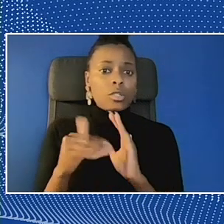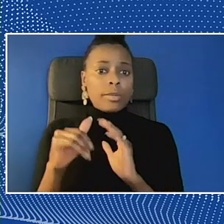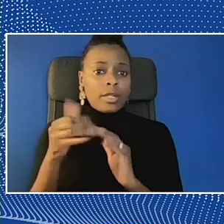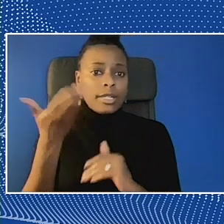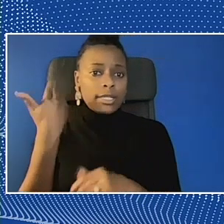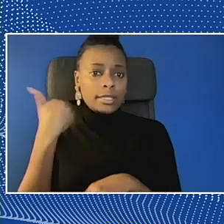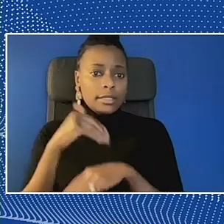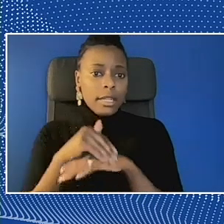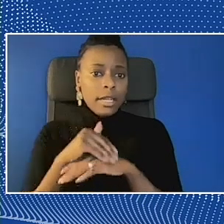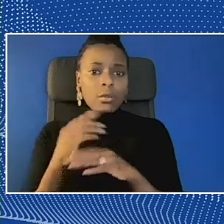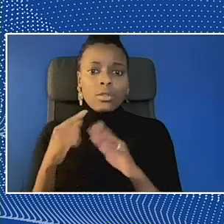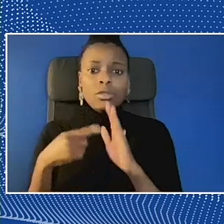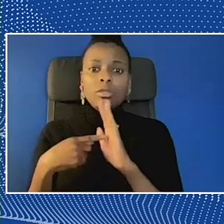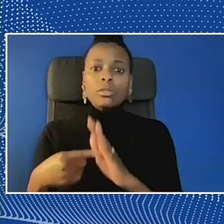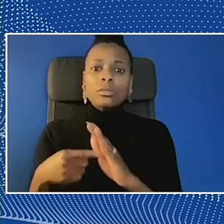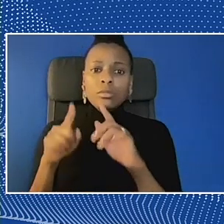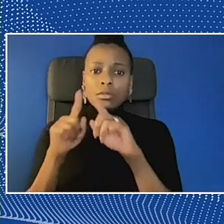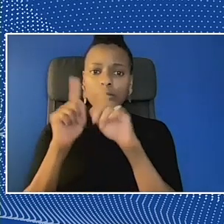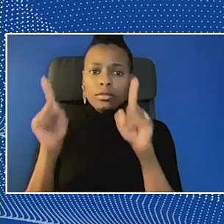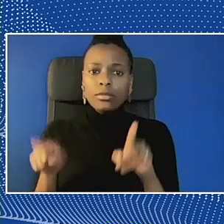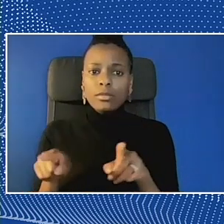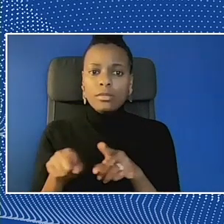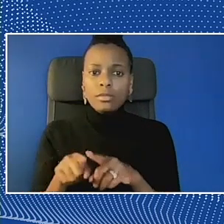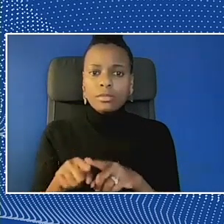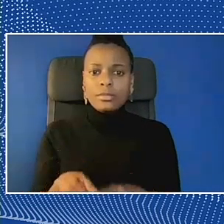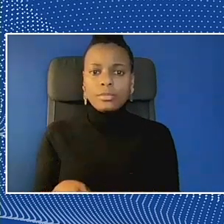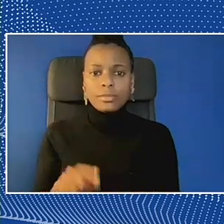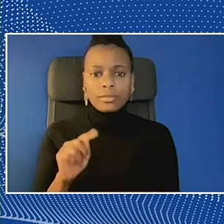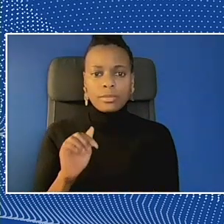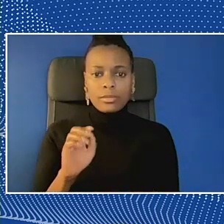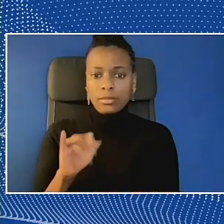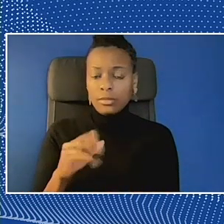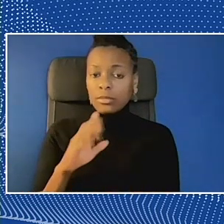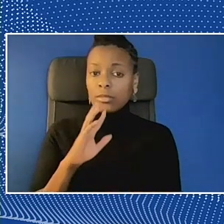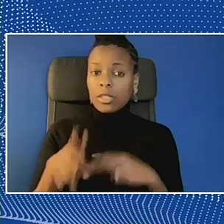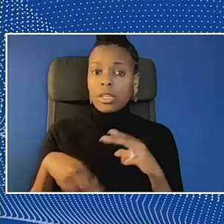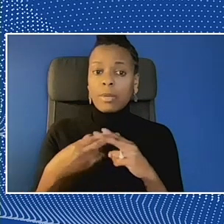Right. You're talking about the addition of the publication date. Yes, I did address